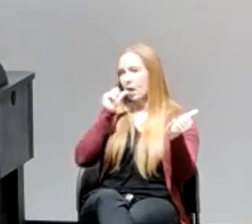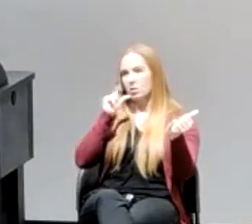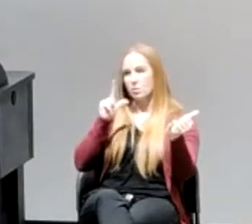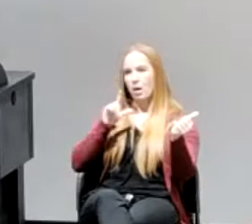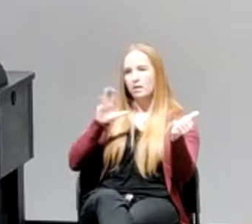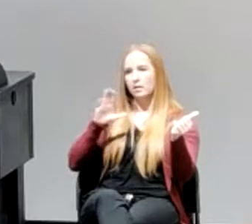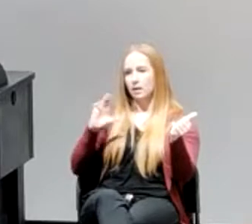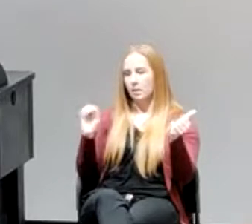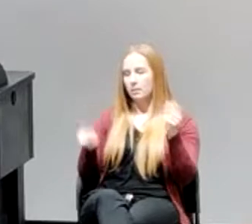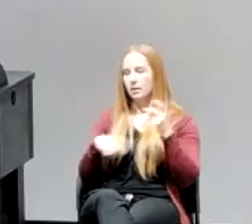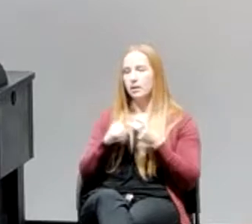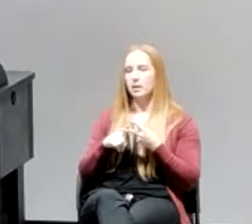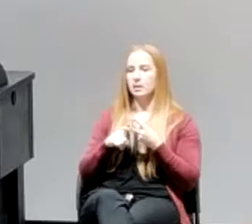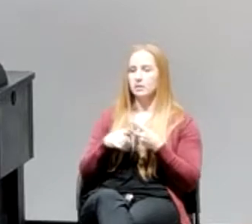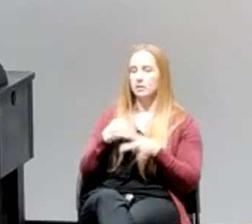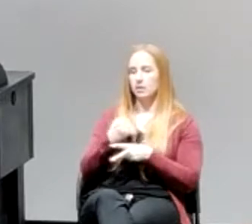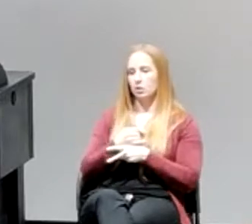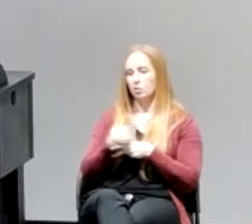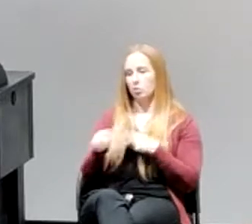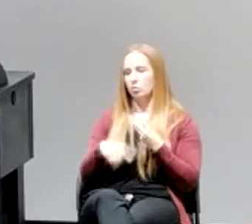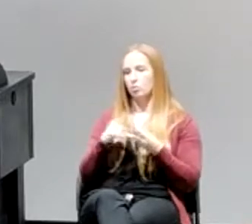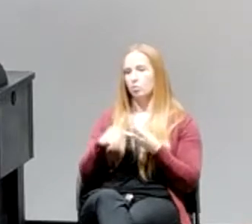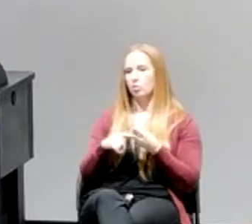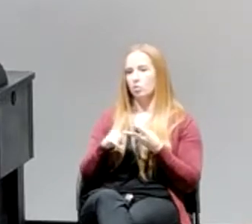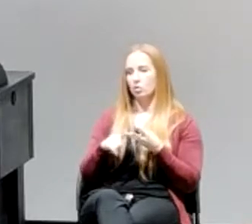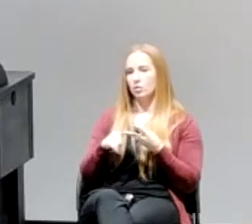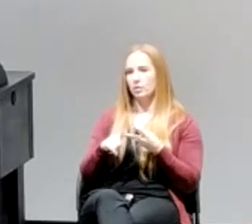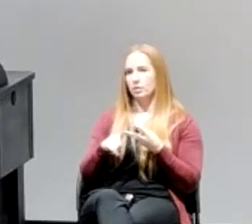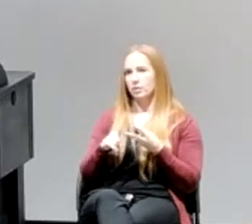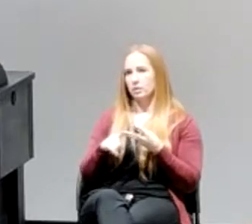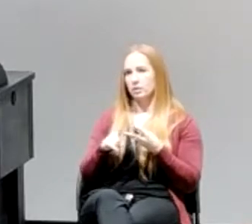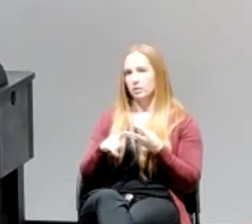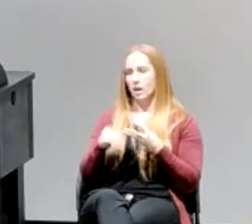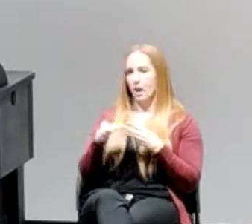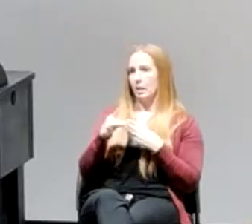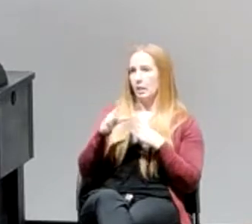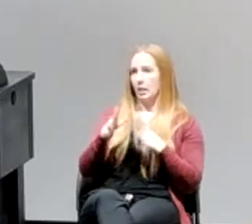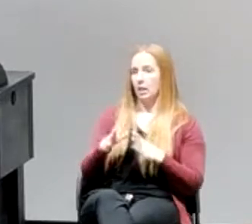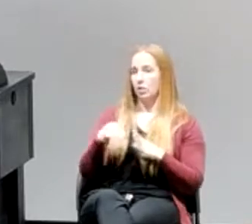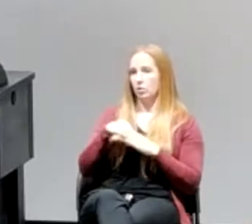Our systems haven't yet caught up. But I think of BillGates when I hear those kinds of things.